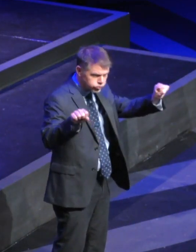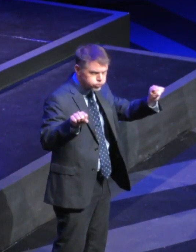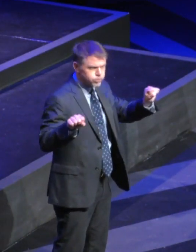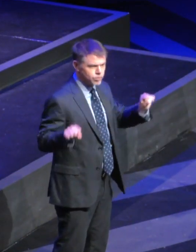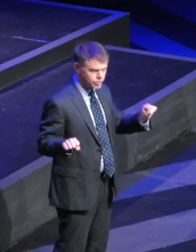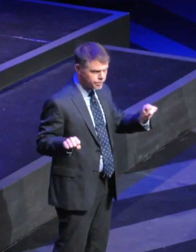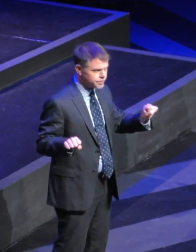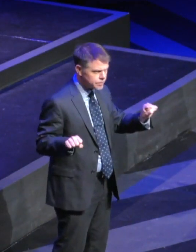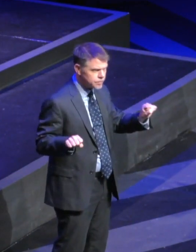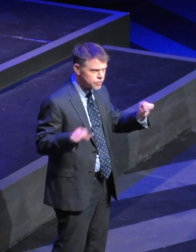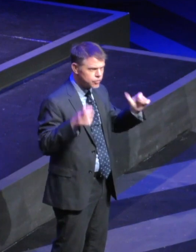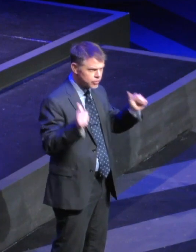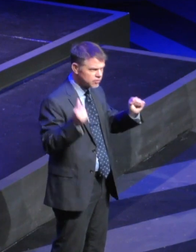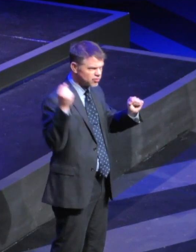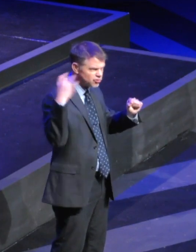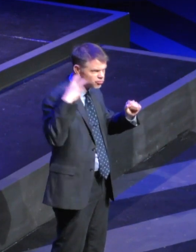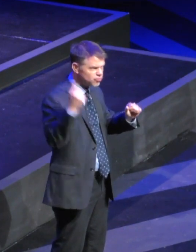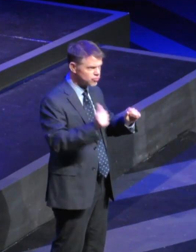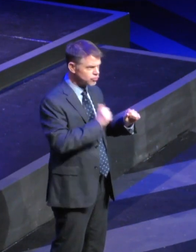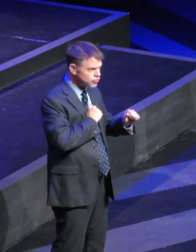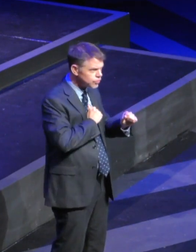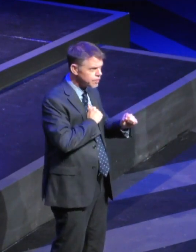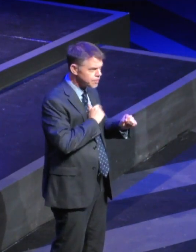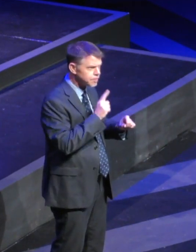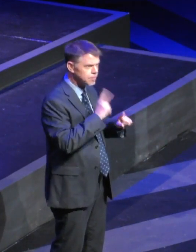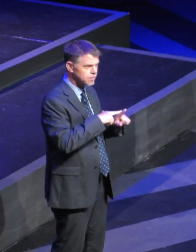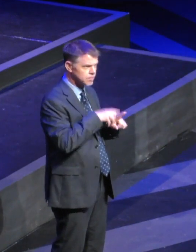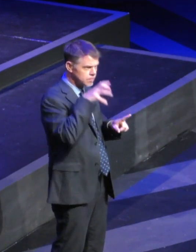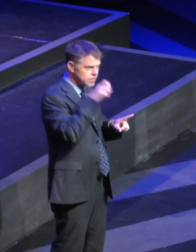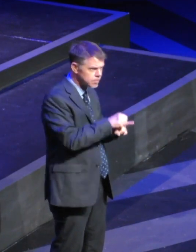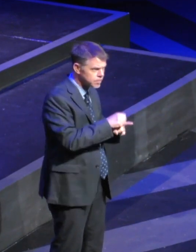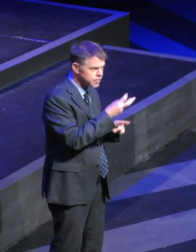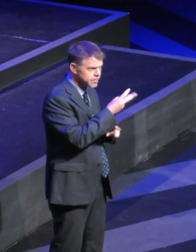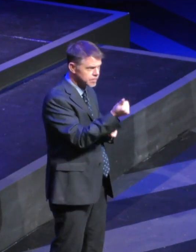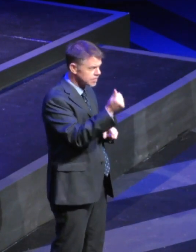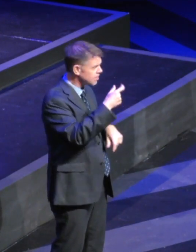own showers and all of that I got caught a couple times and got a stern lecture and I kept